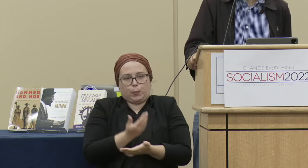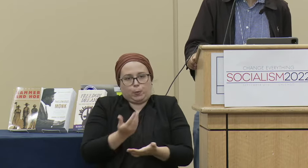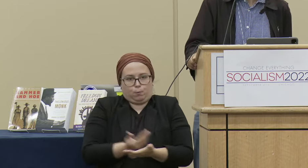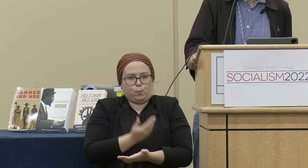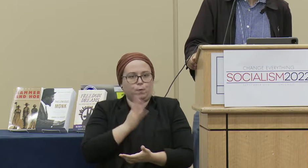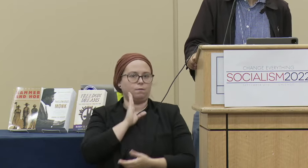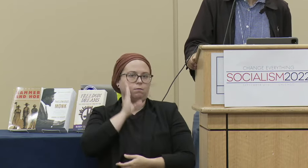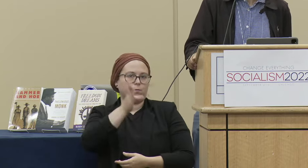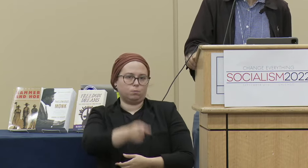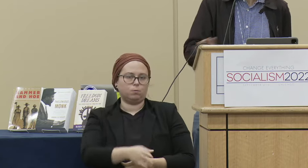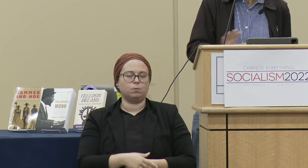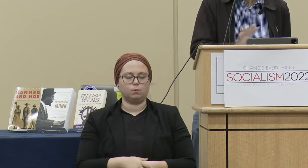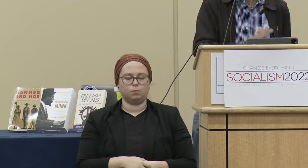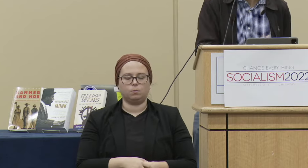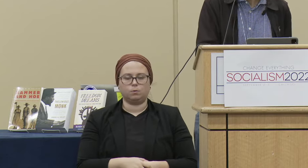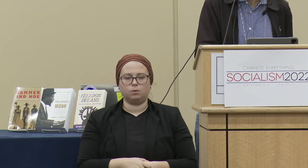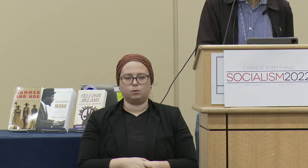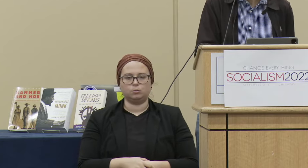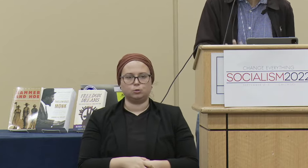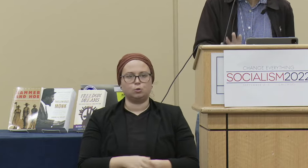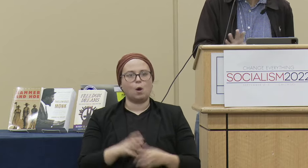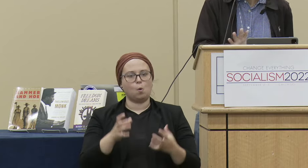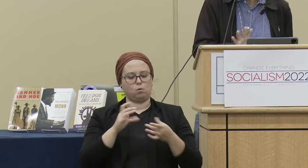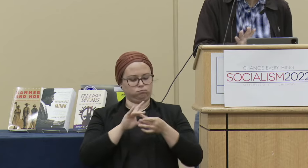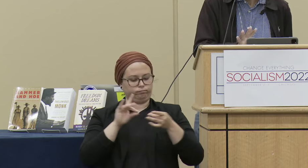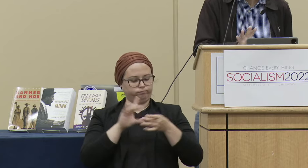something new for the future. So, you know, I think -- and I